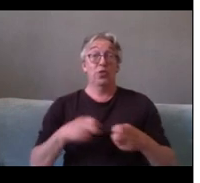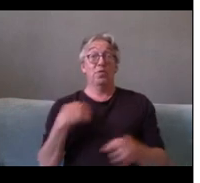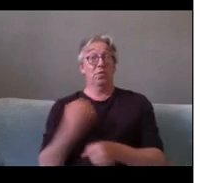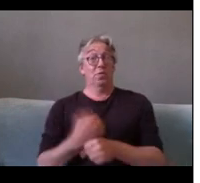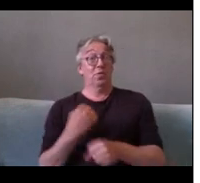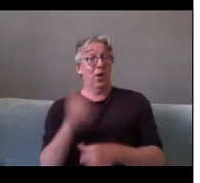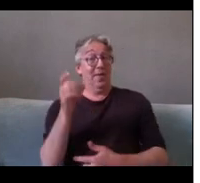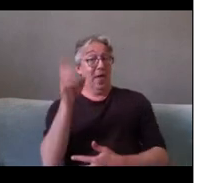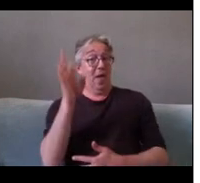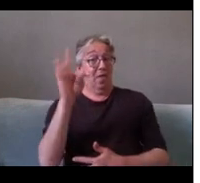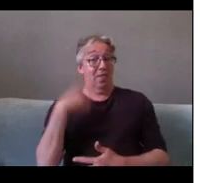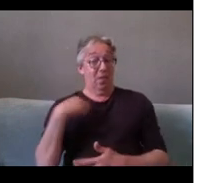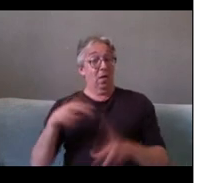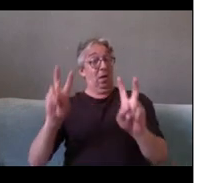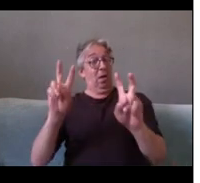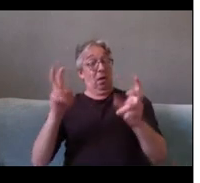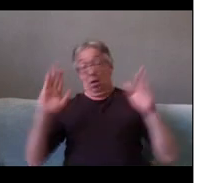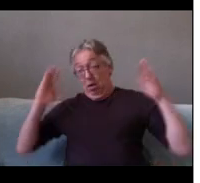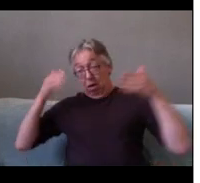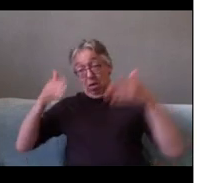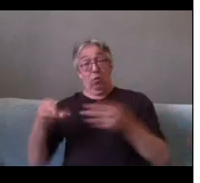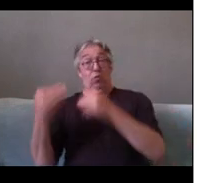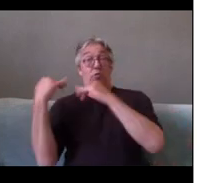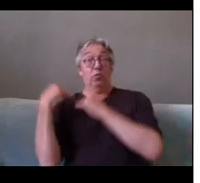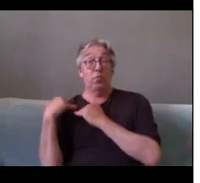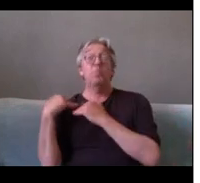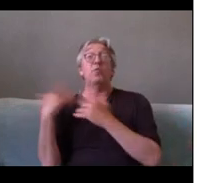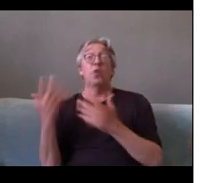And I'm moderating the webinar today.